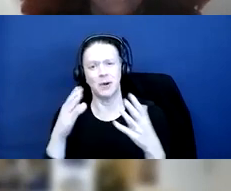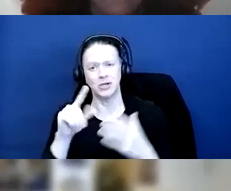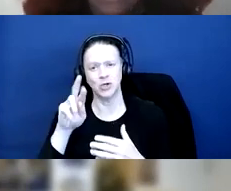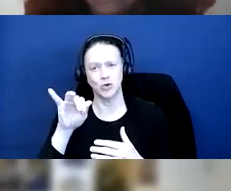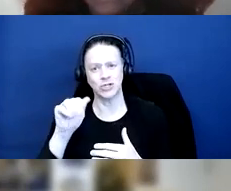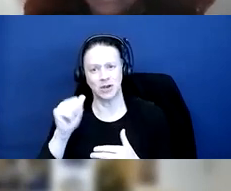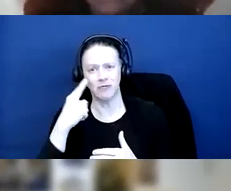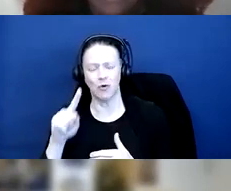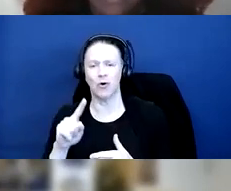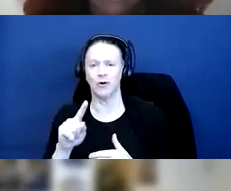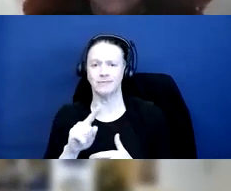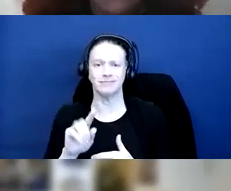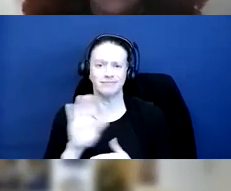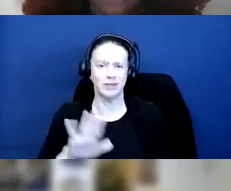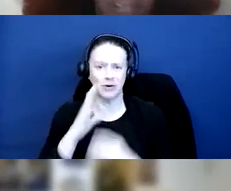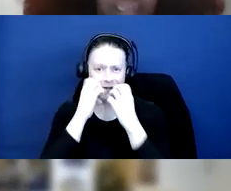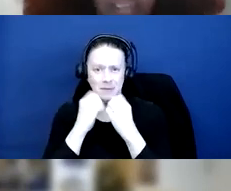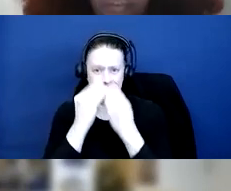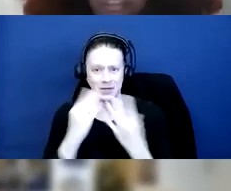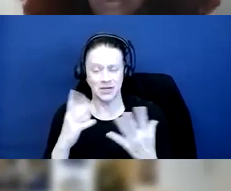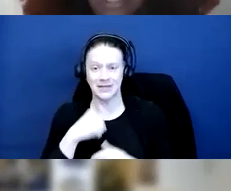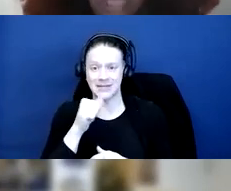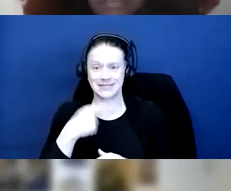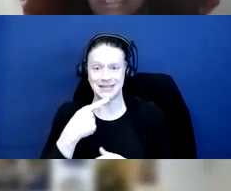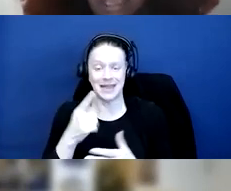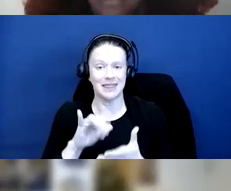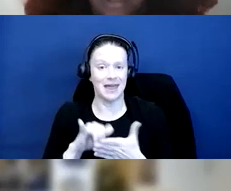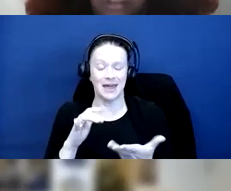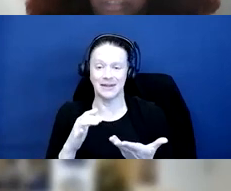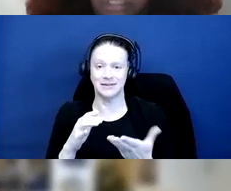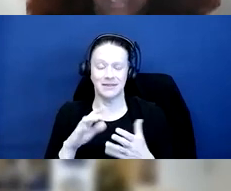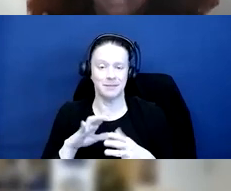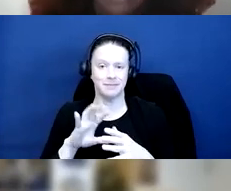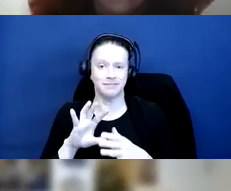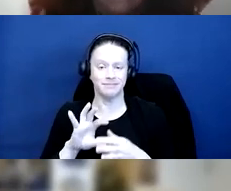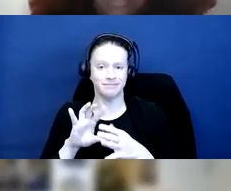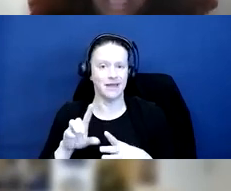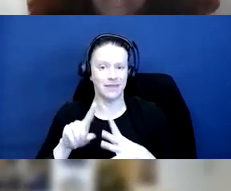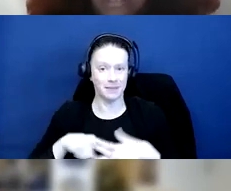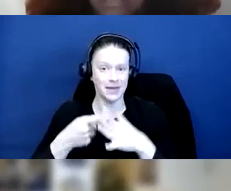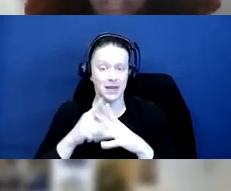I didn't say this in the beginning, but context for these workshops is that Tricia talked about some of the advocacy work